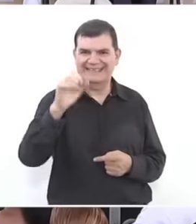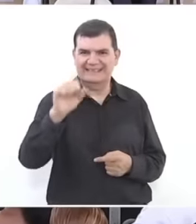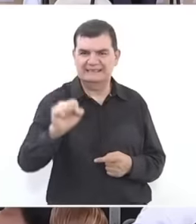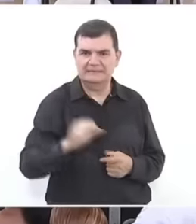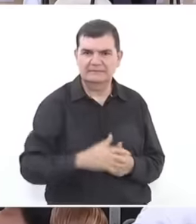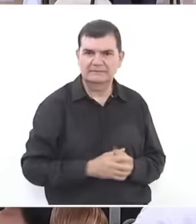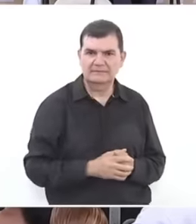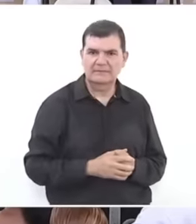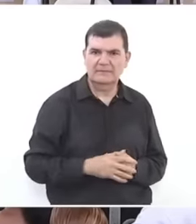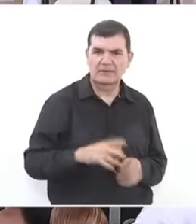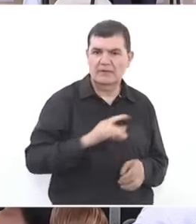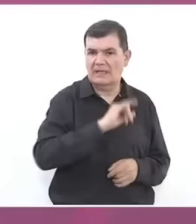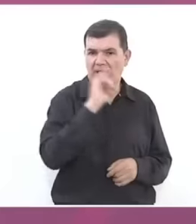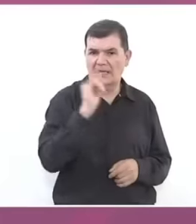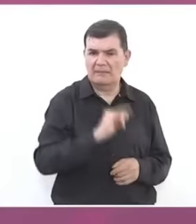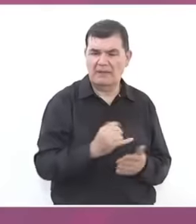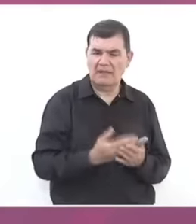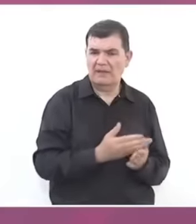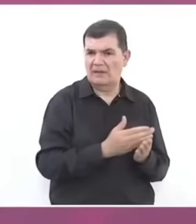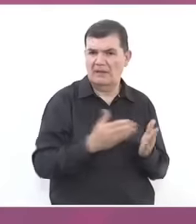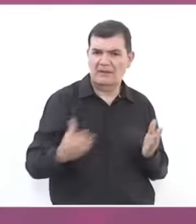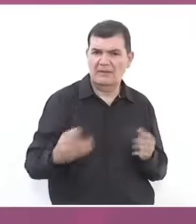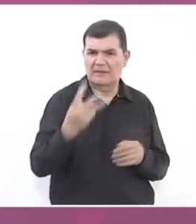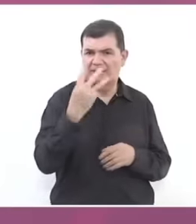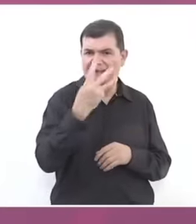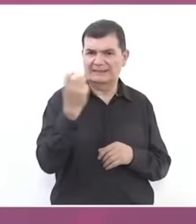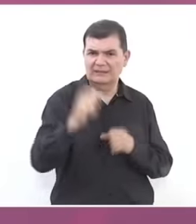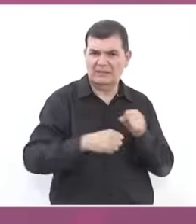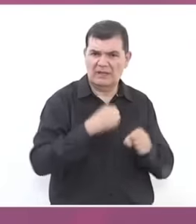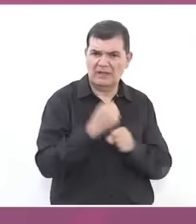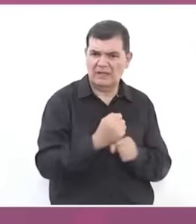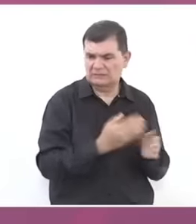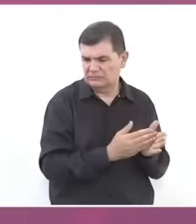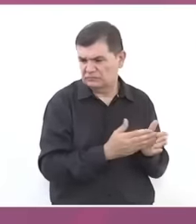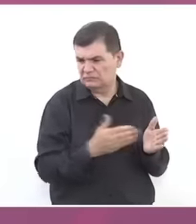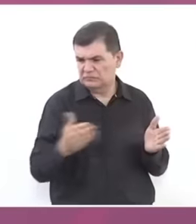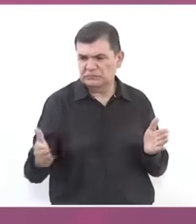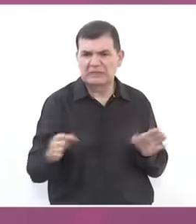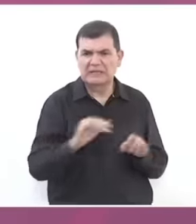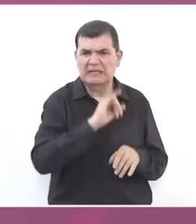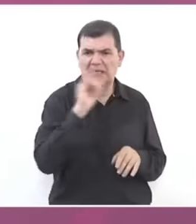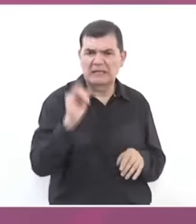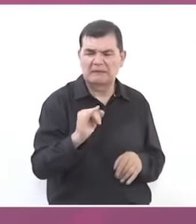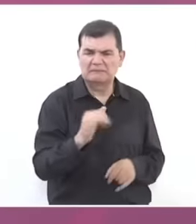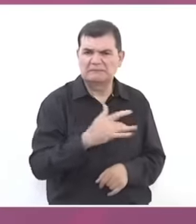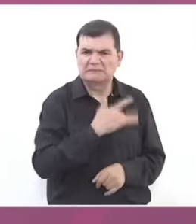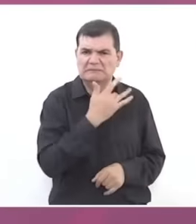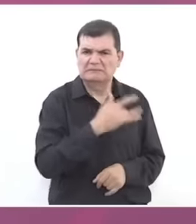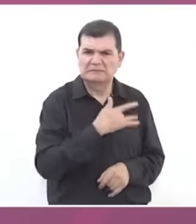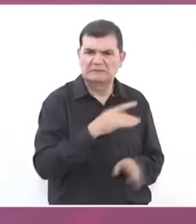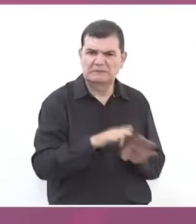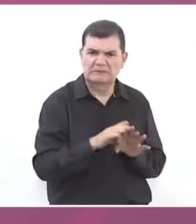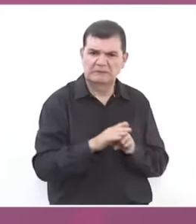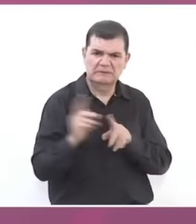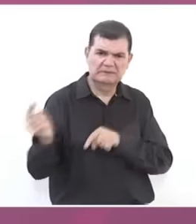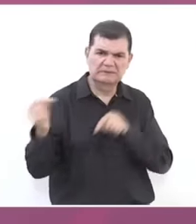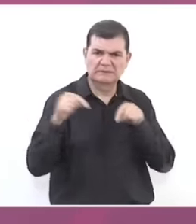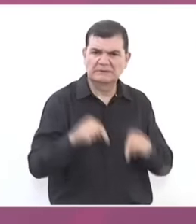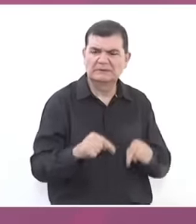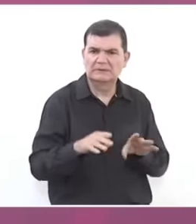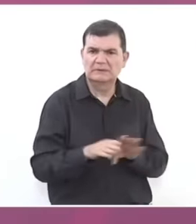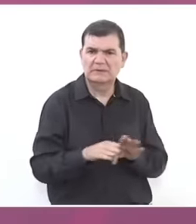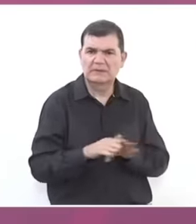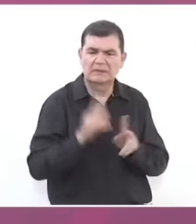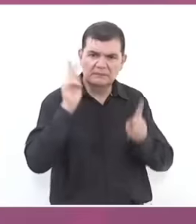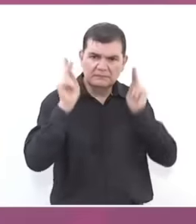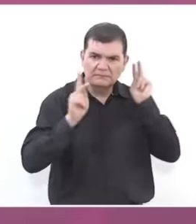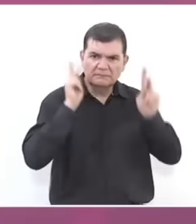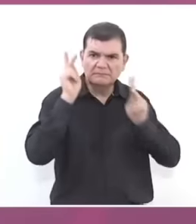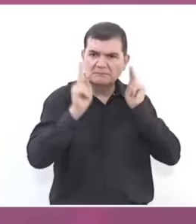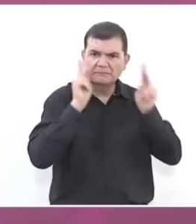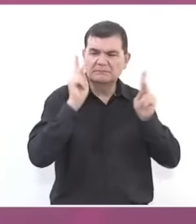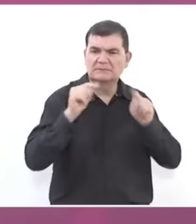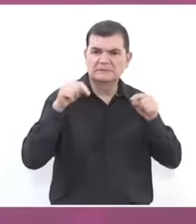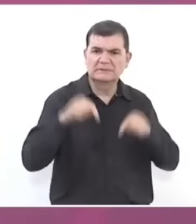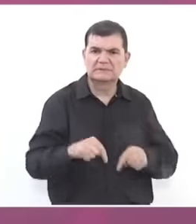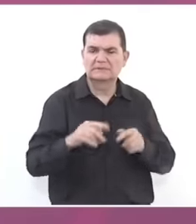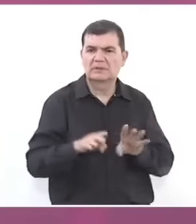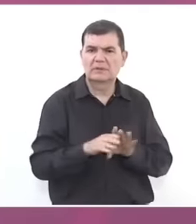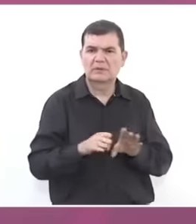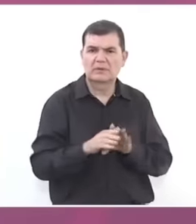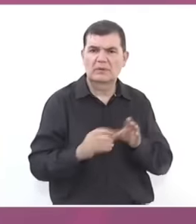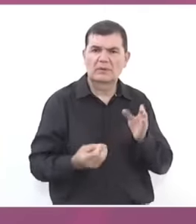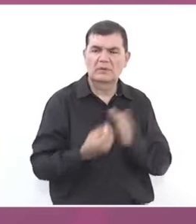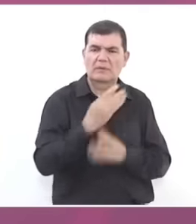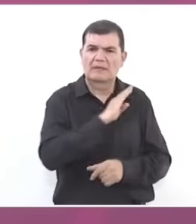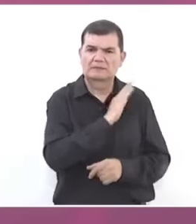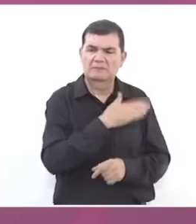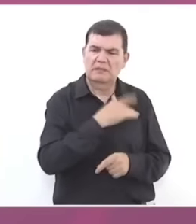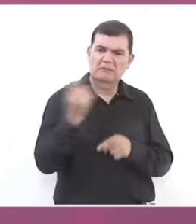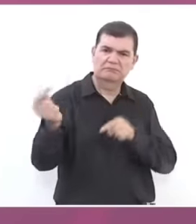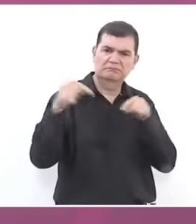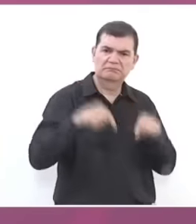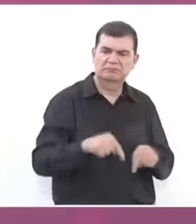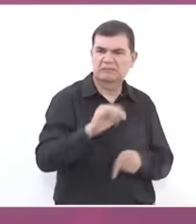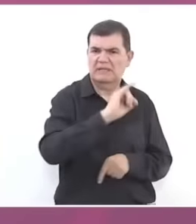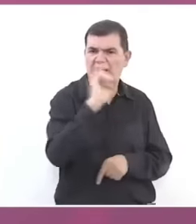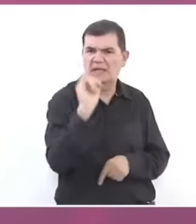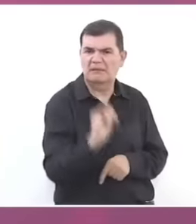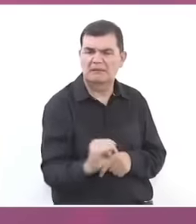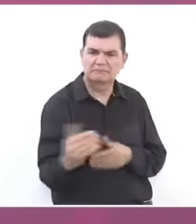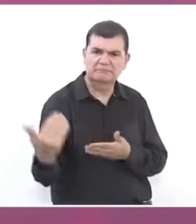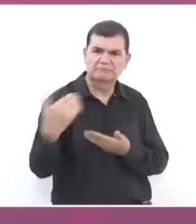300 years in three centuries. They took the trouble of coming to visit New Spain they never came